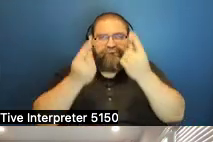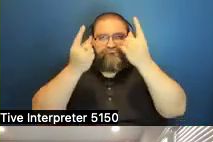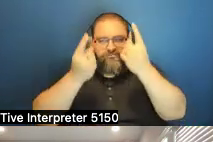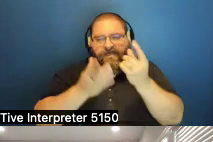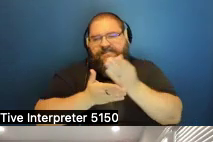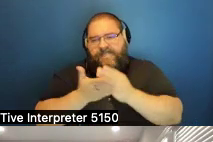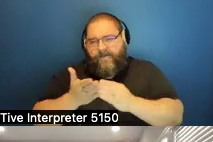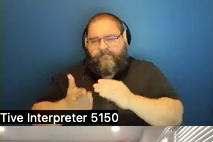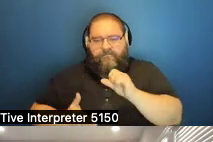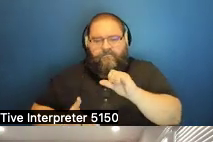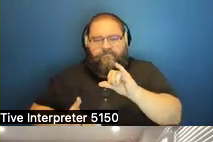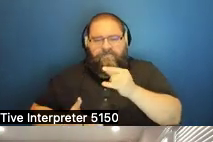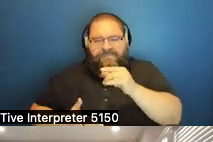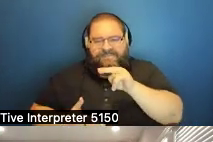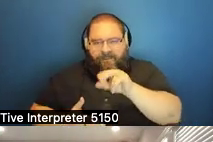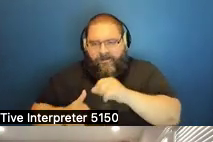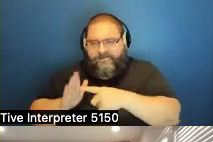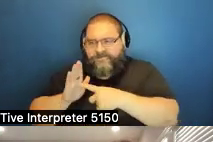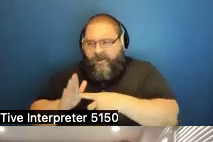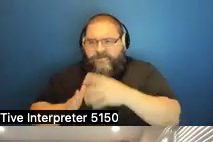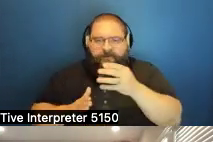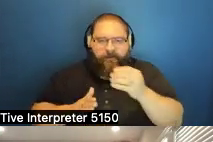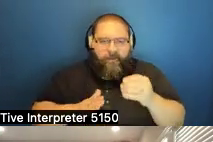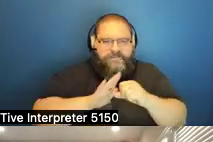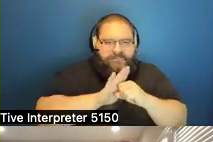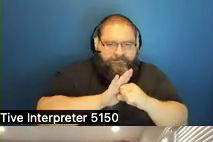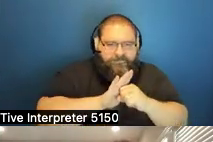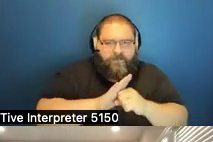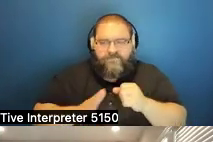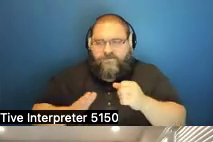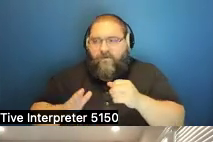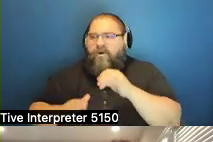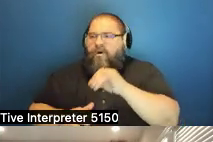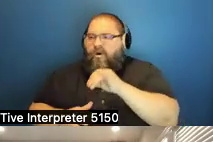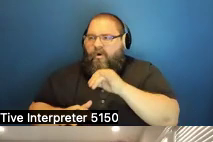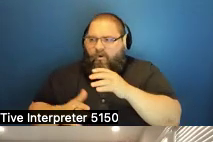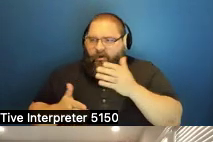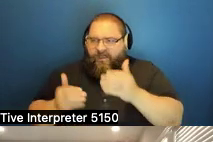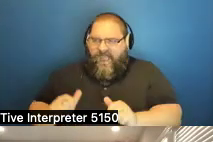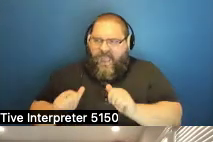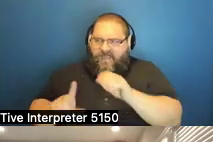symptoms that may be worth paying attention. 19:53:02 to… in yourself, or your kayog.